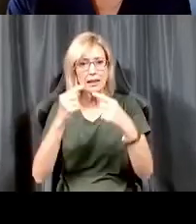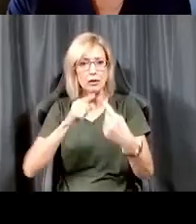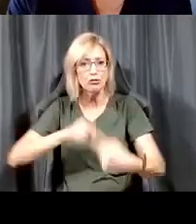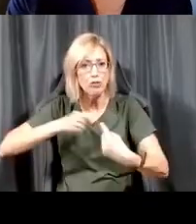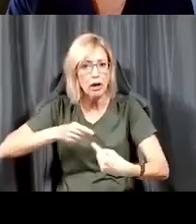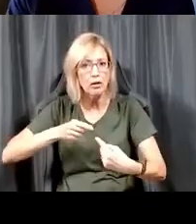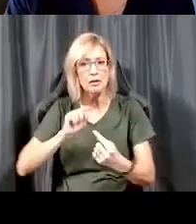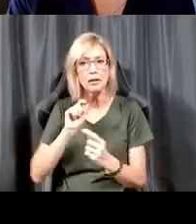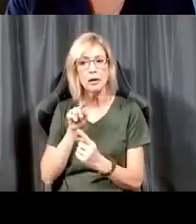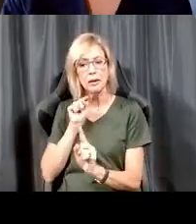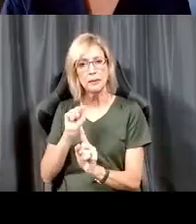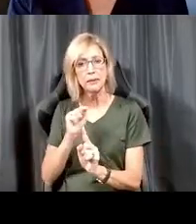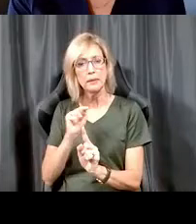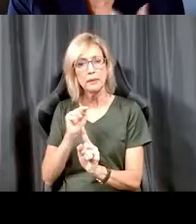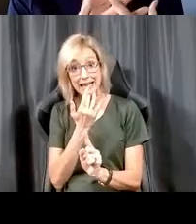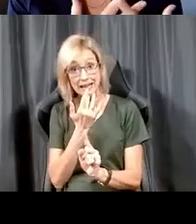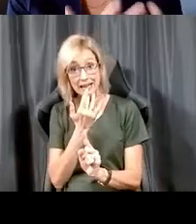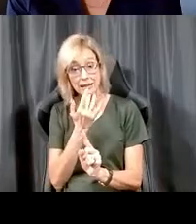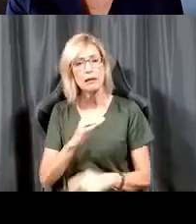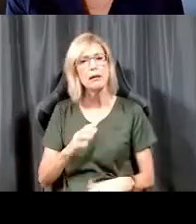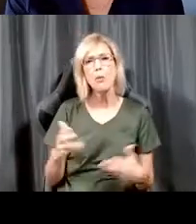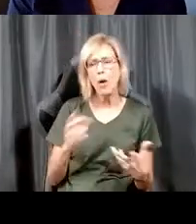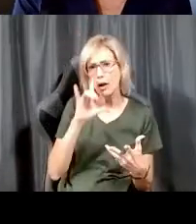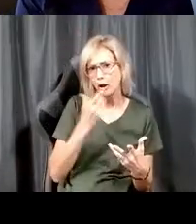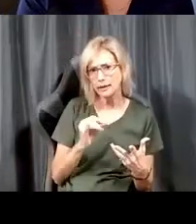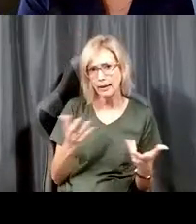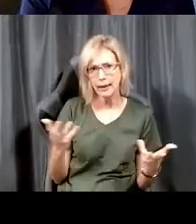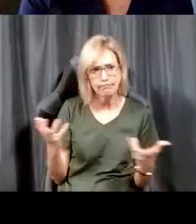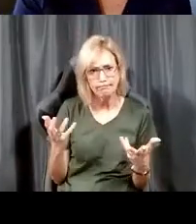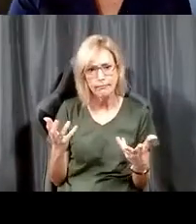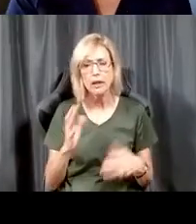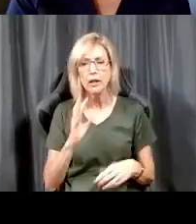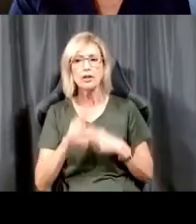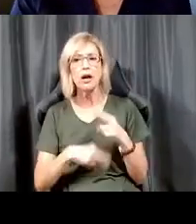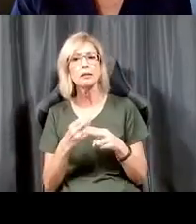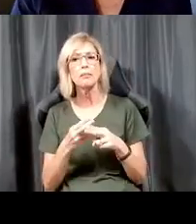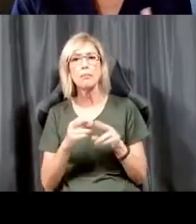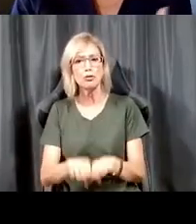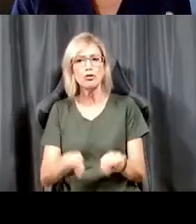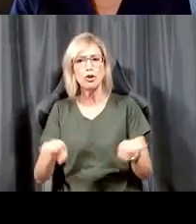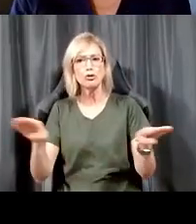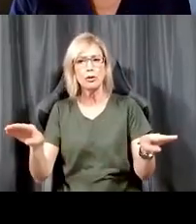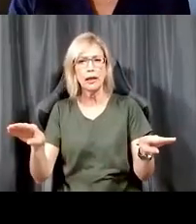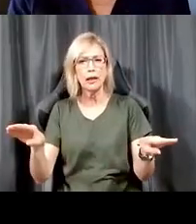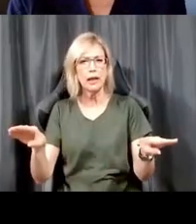to taste and what that looks like. We talked about children who have a hyposensitivity